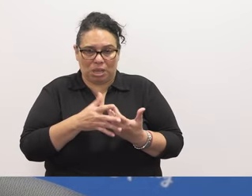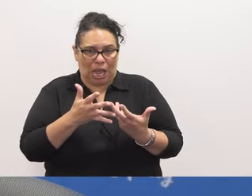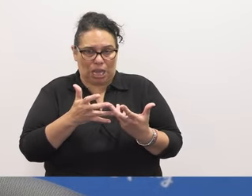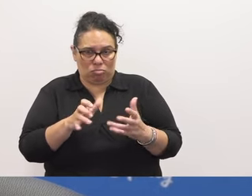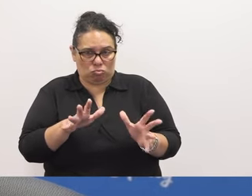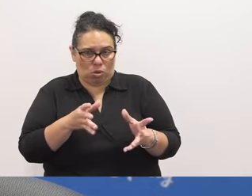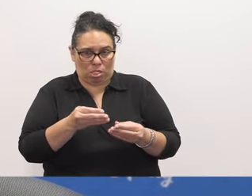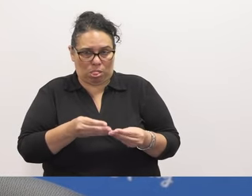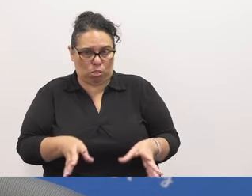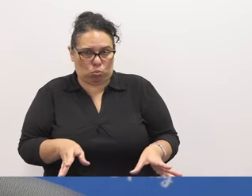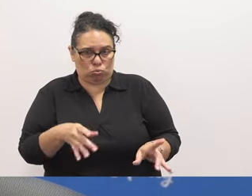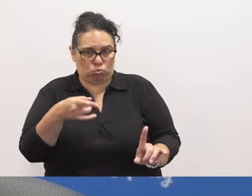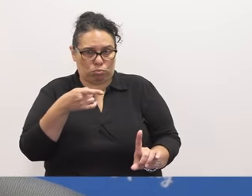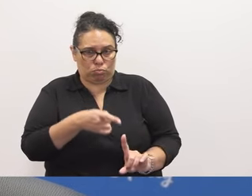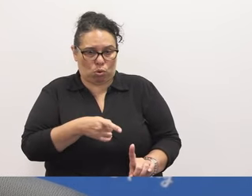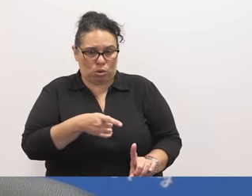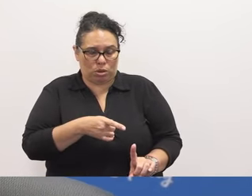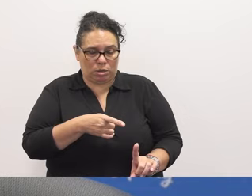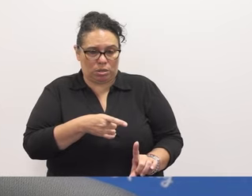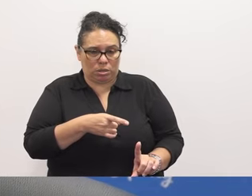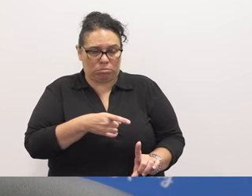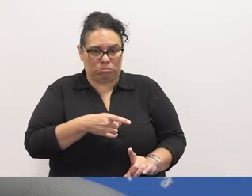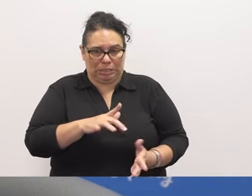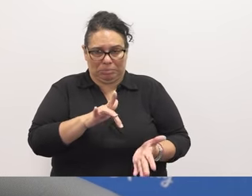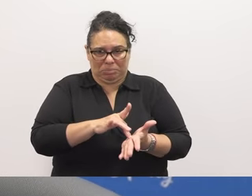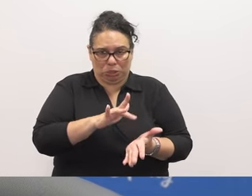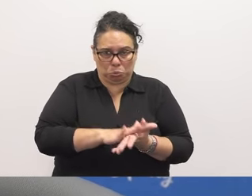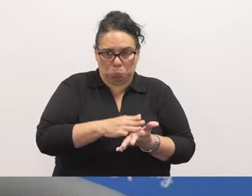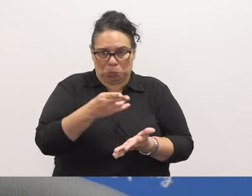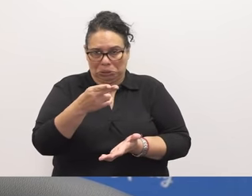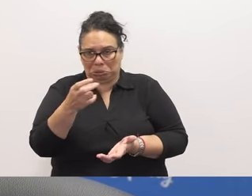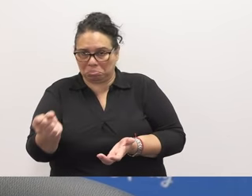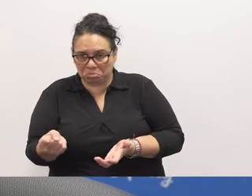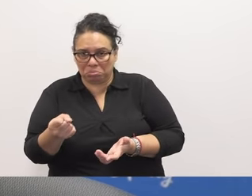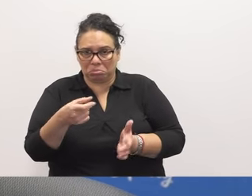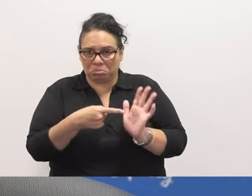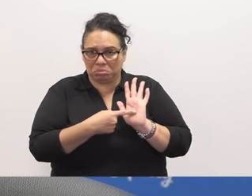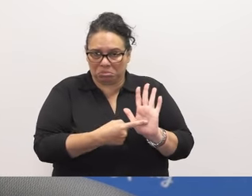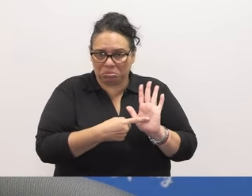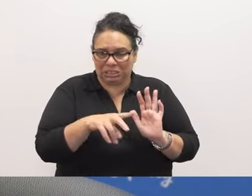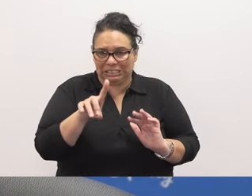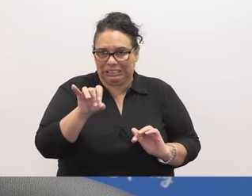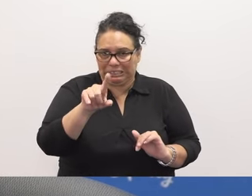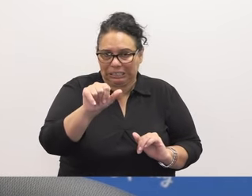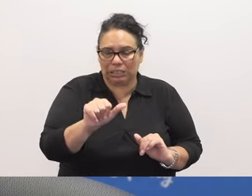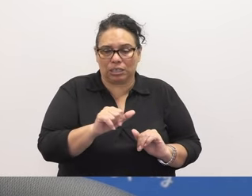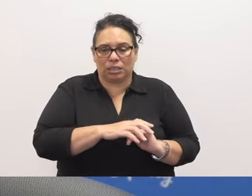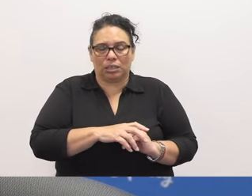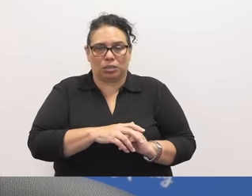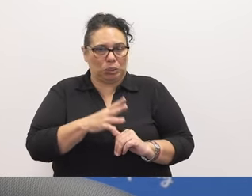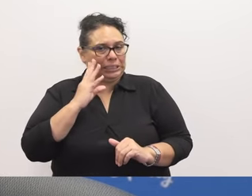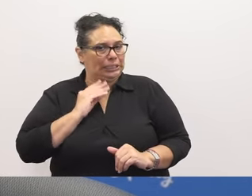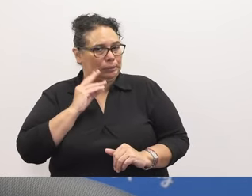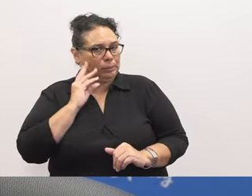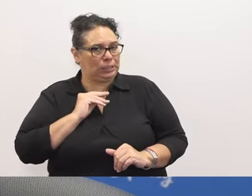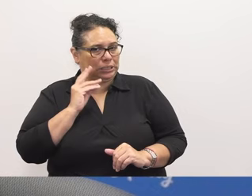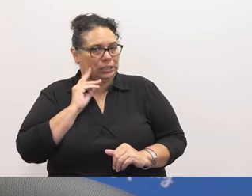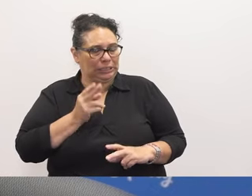that for post-secondary indicators, we did experience some gains in growth